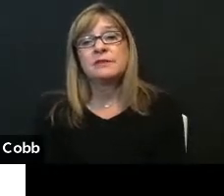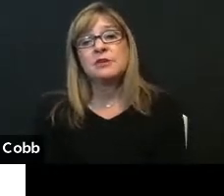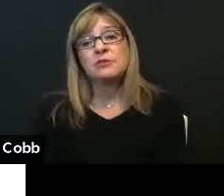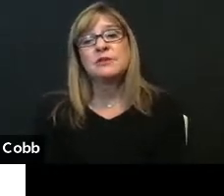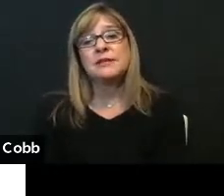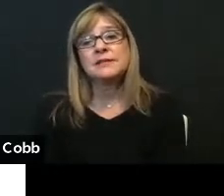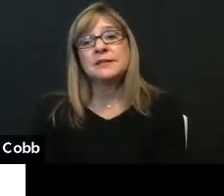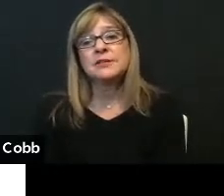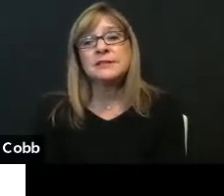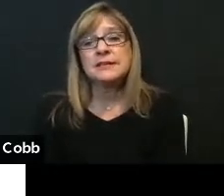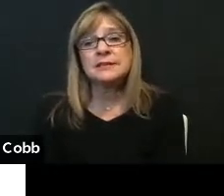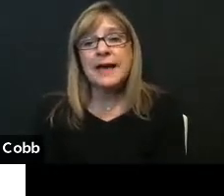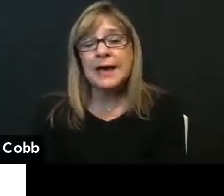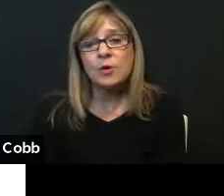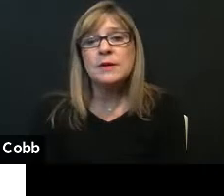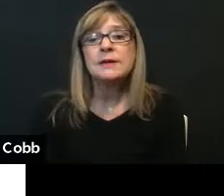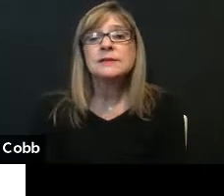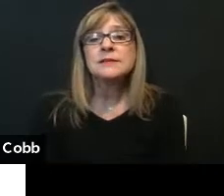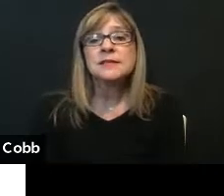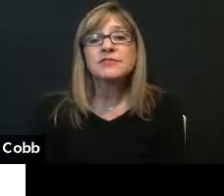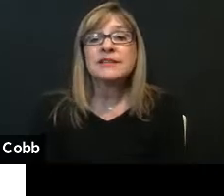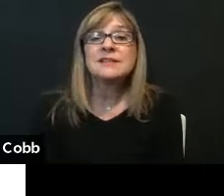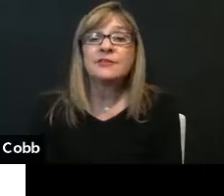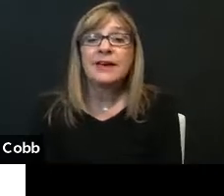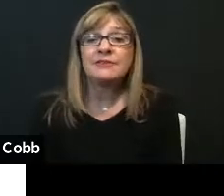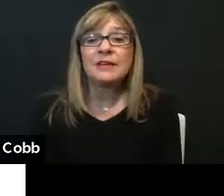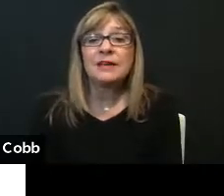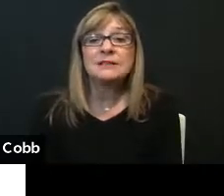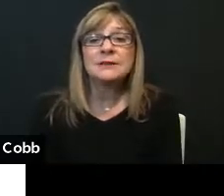The youth need to understand how to successfully self-advocate.